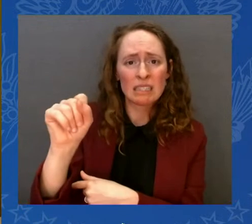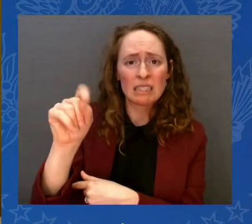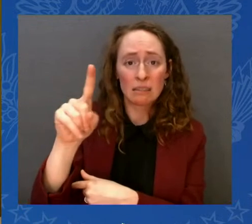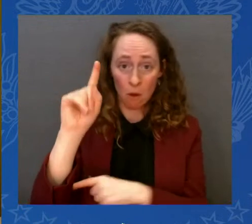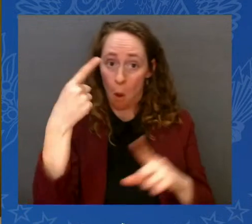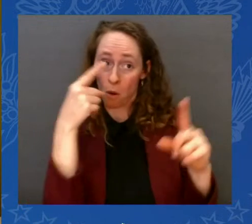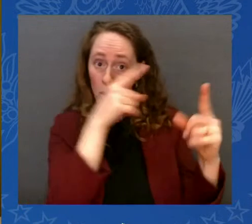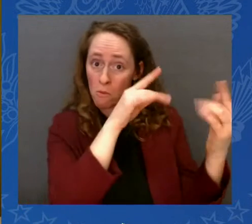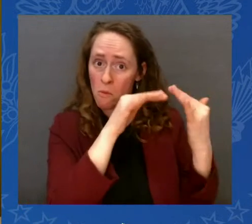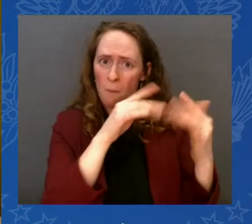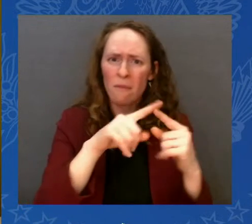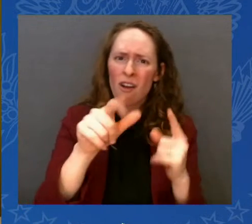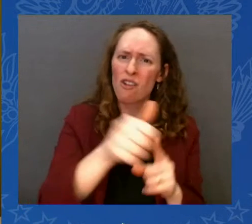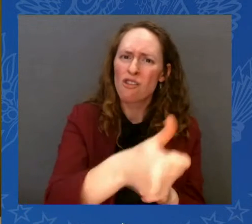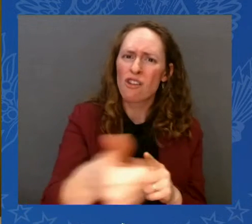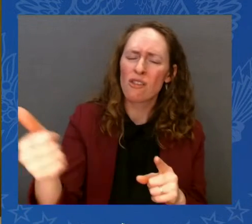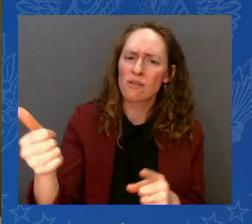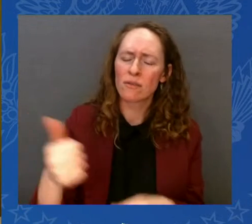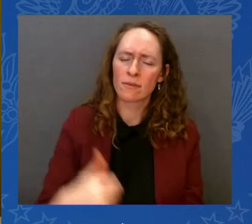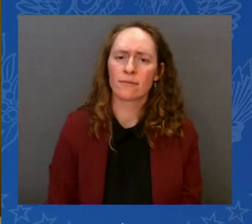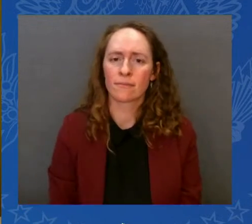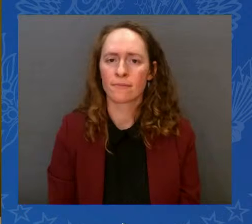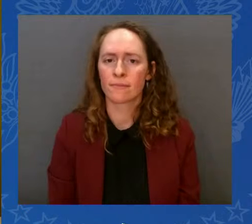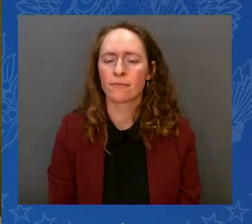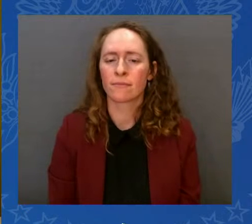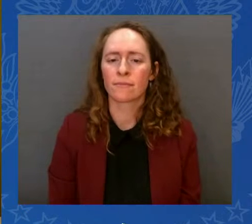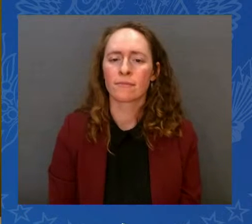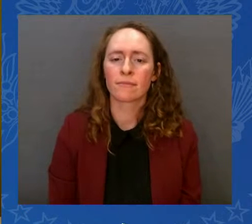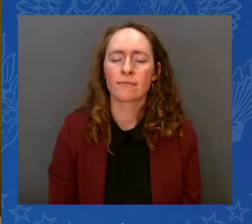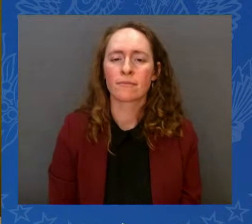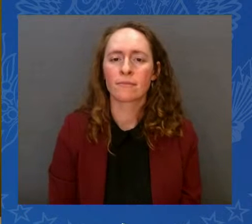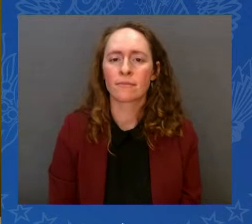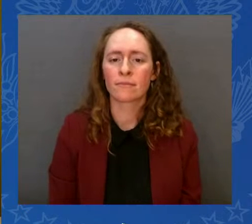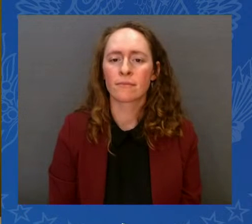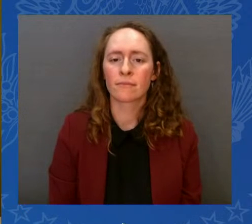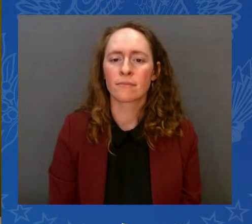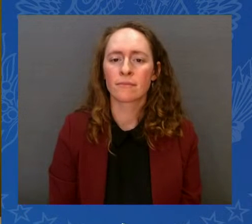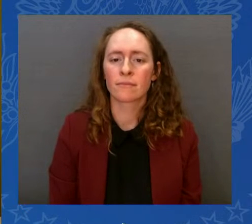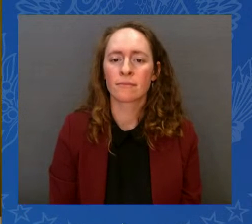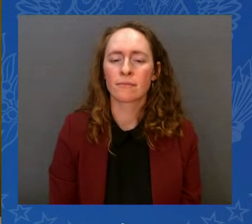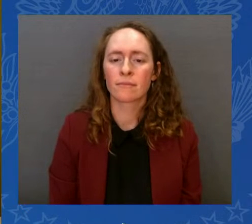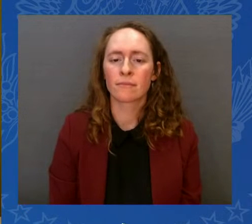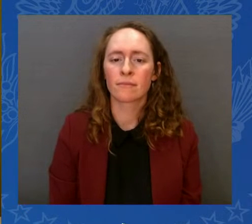to pay for things like school counselors. And under our Unity Agenda, in the State of the Union,